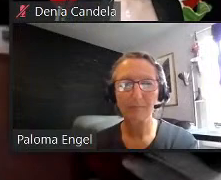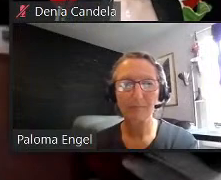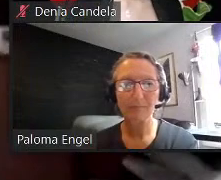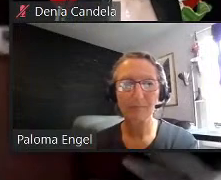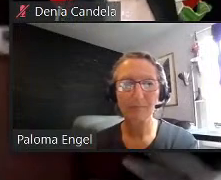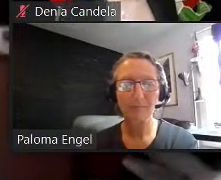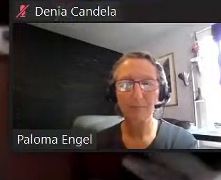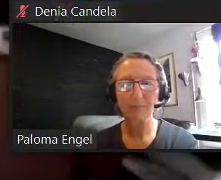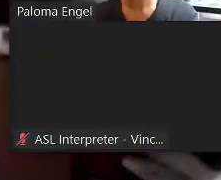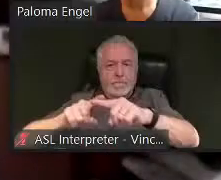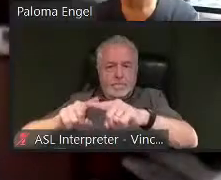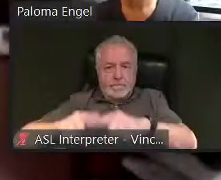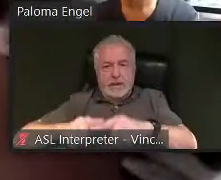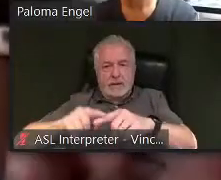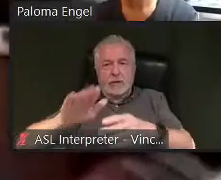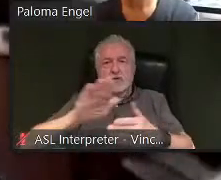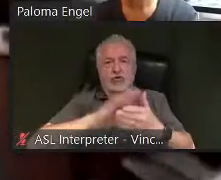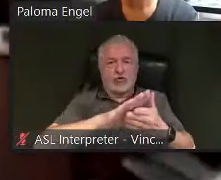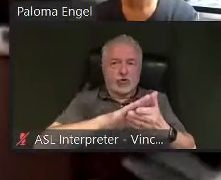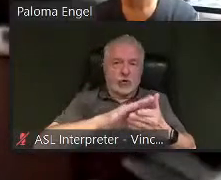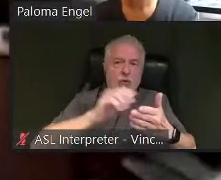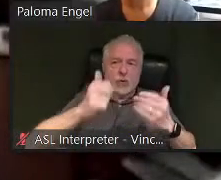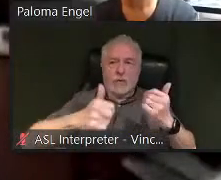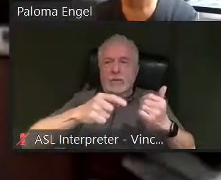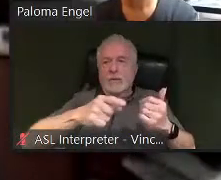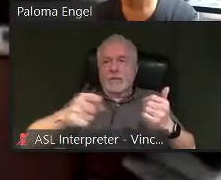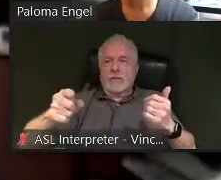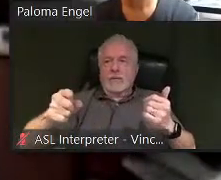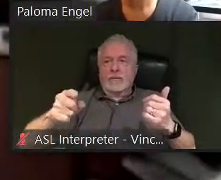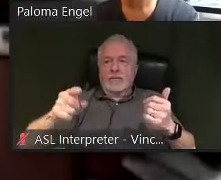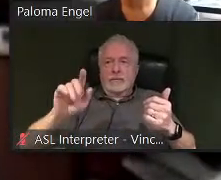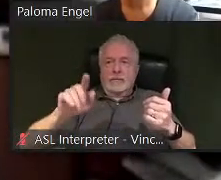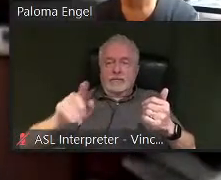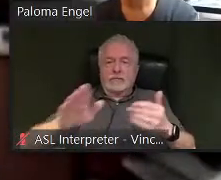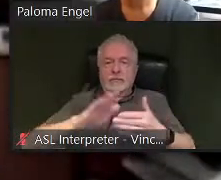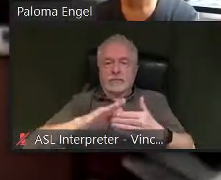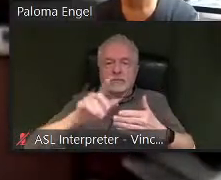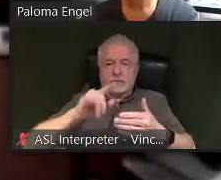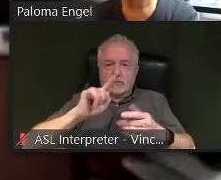It all depends on the school in which your school, your kids are going to,